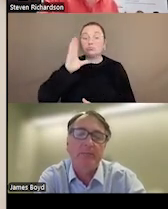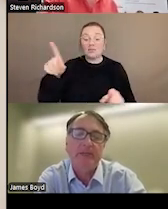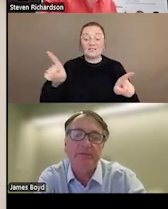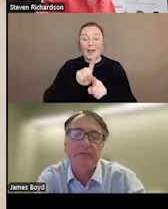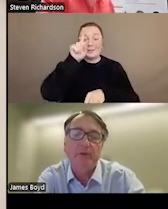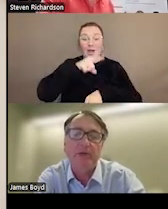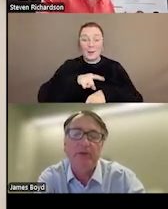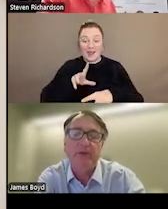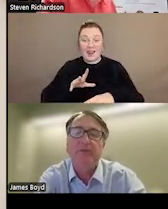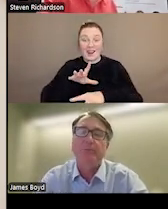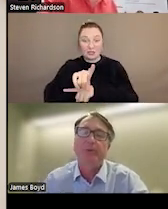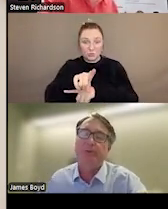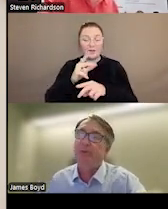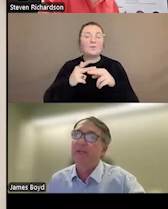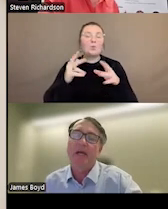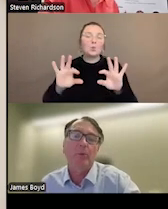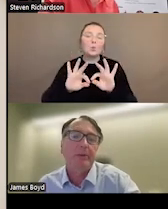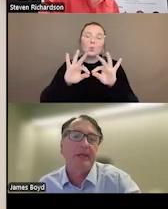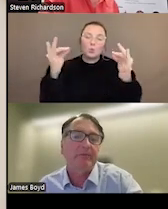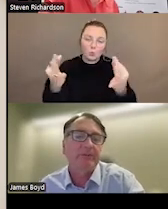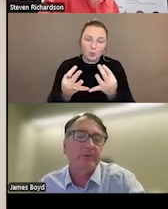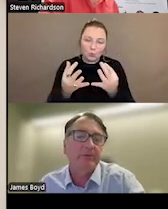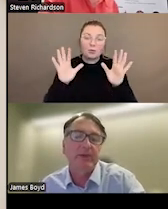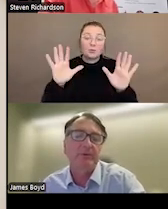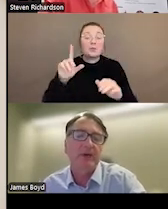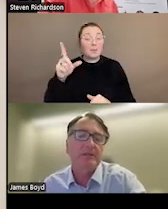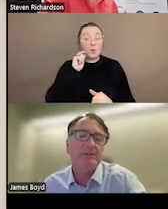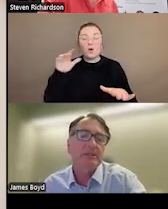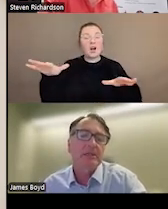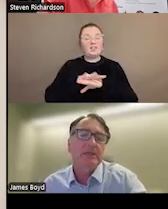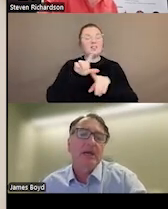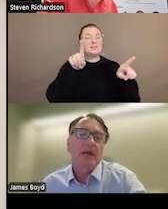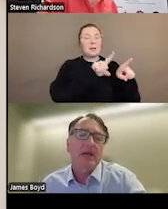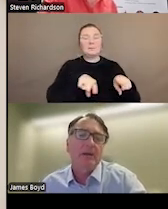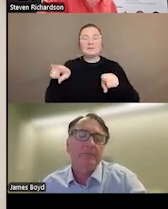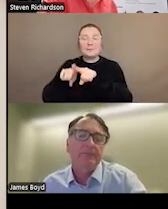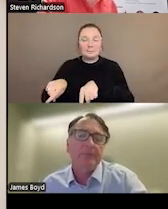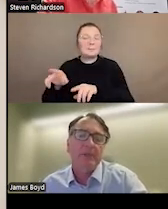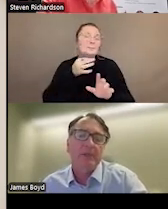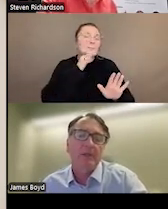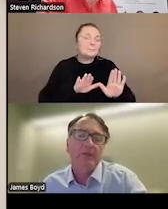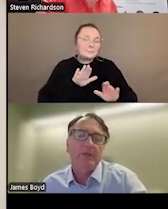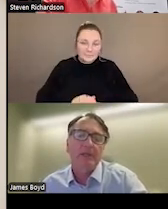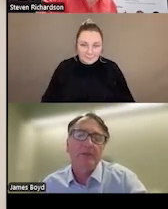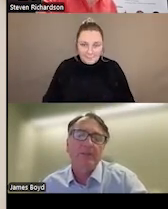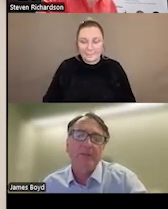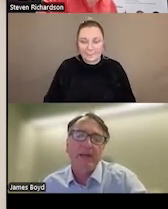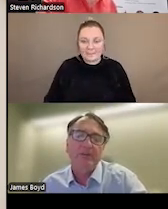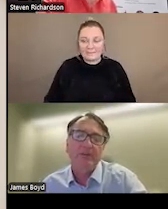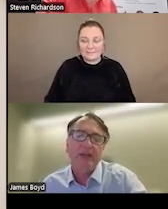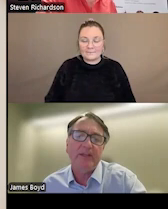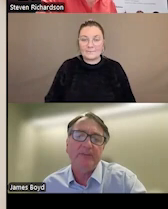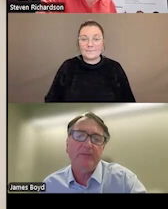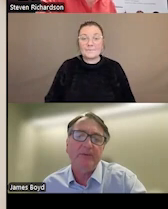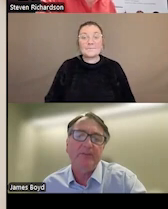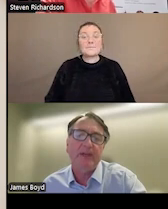It is for organisations, but we will cover some of the same ground. The state managers as Steven has